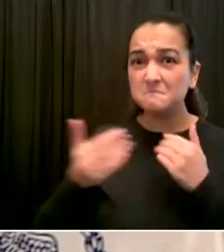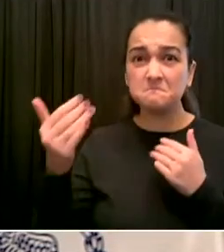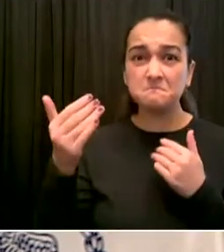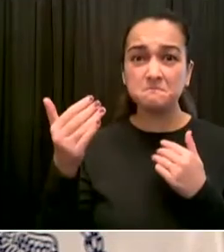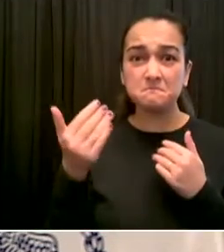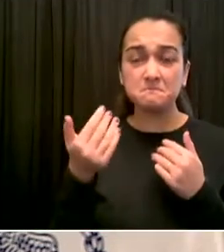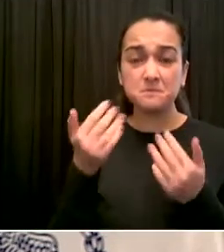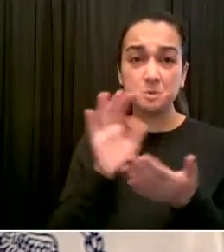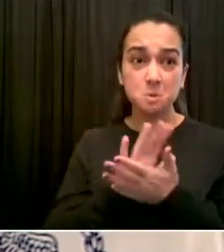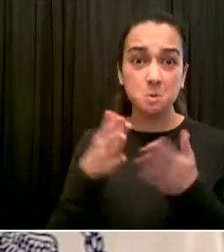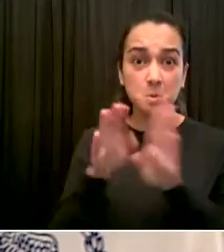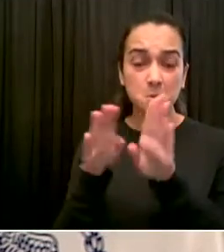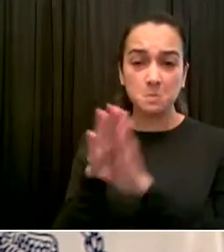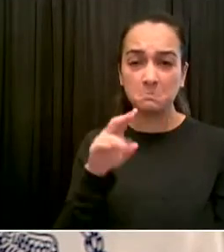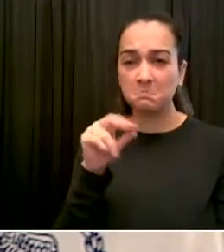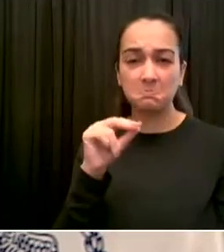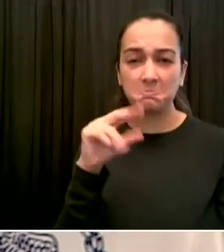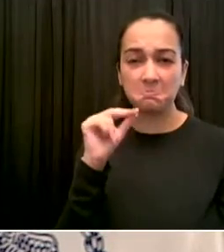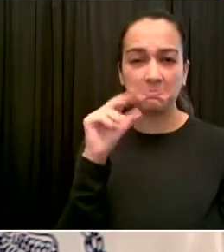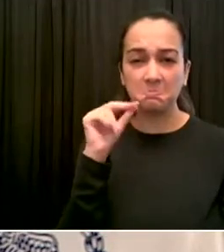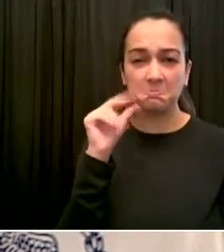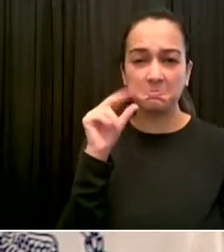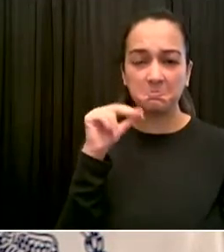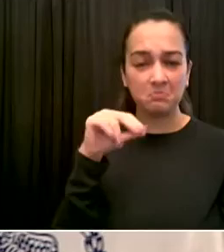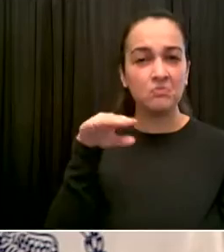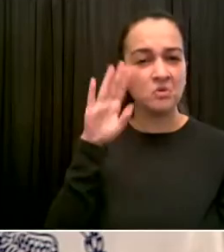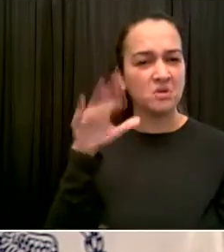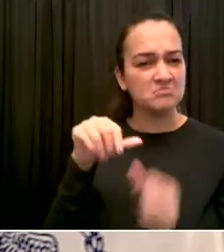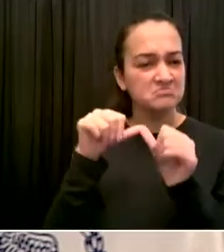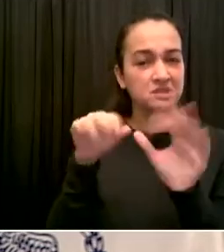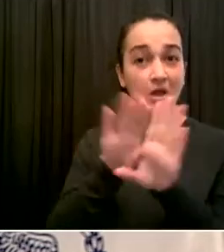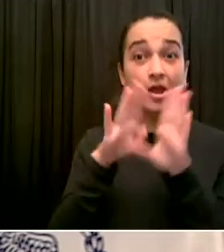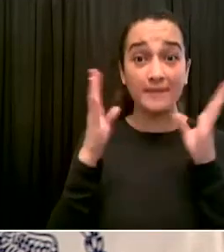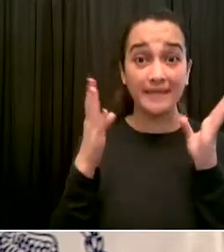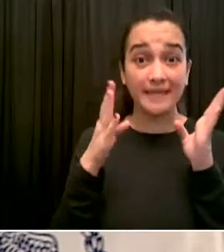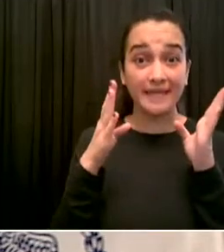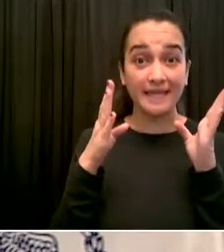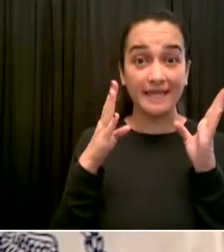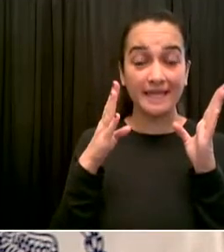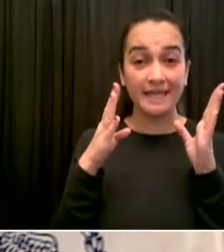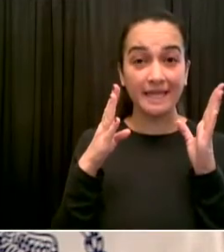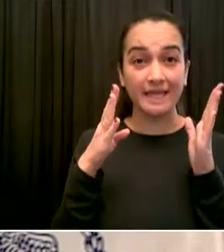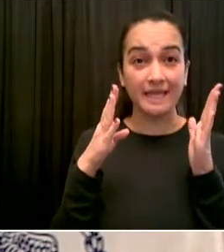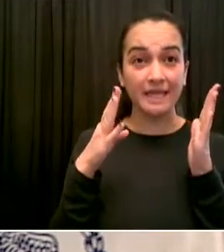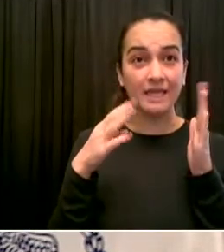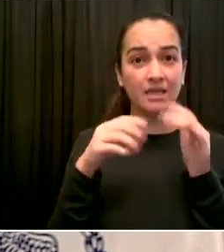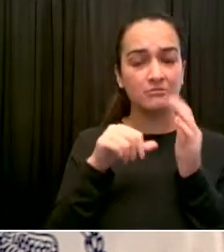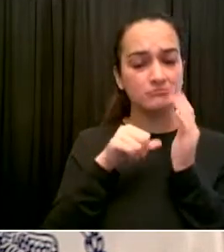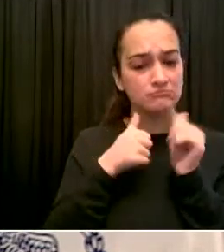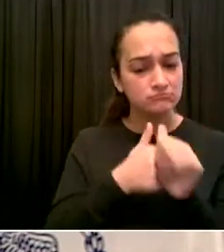ELIMNIATE REALITY BUT WE WILL ASSESS IT CLOSELY AND WE WILL